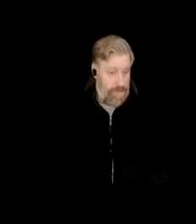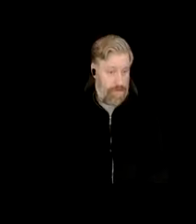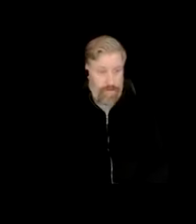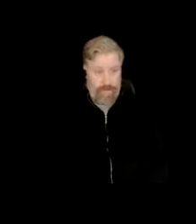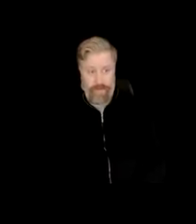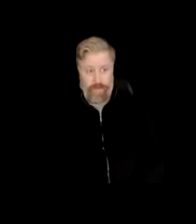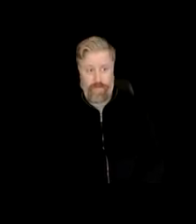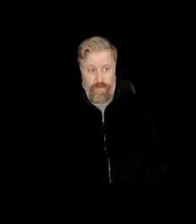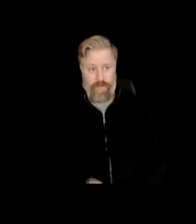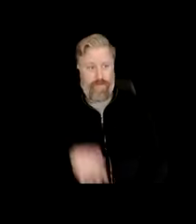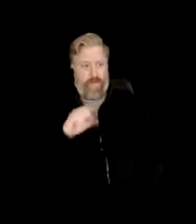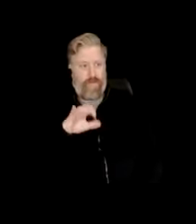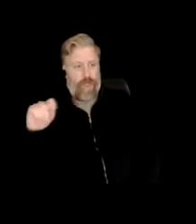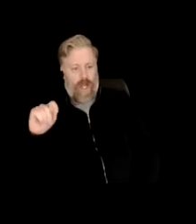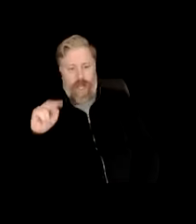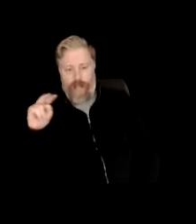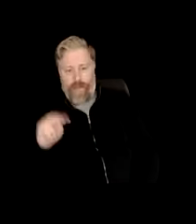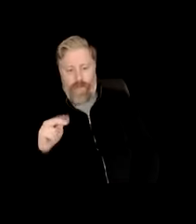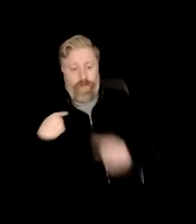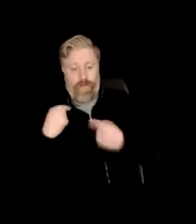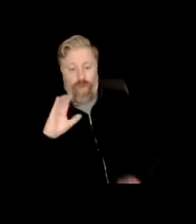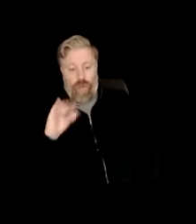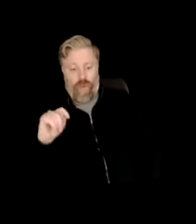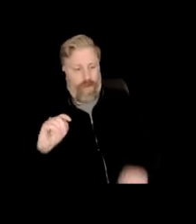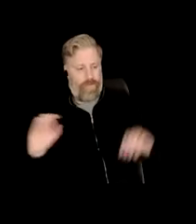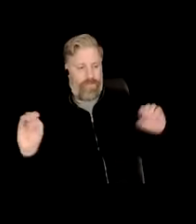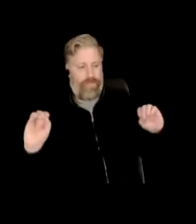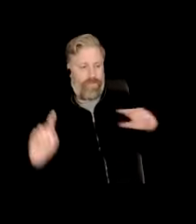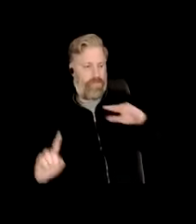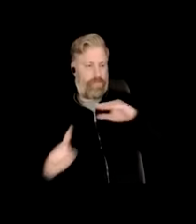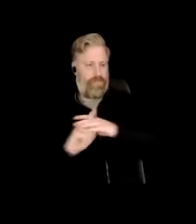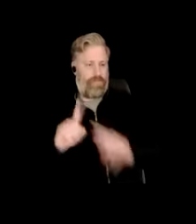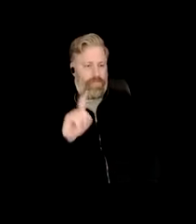[Scott] This is Scott. There's nothing in the chat so far, but I will speak slowly